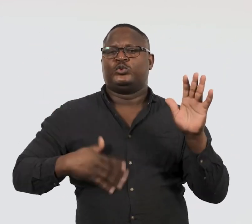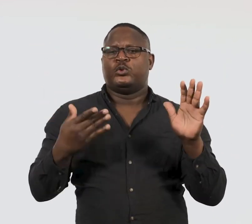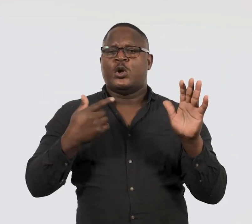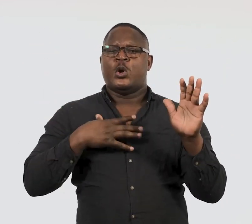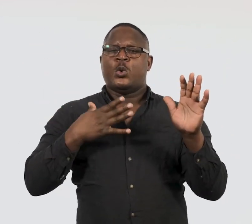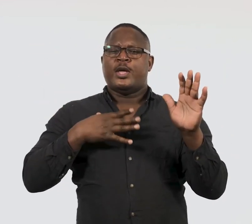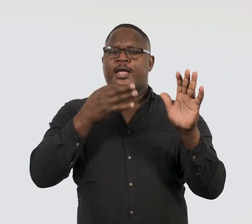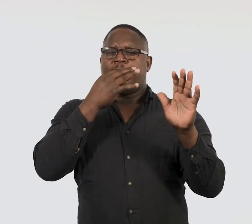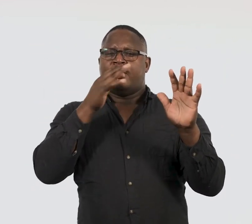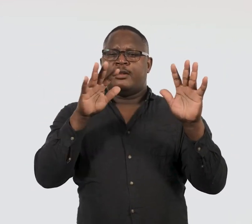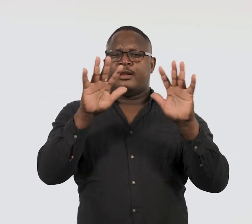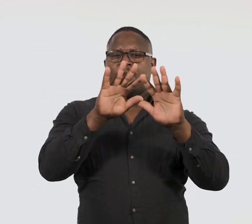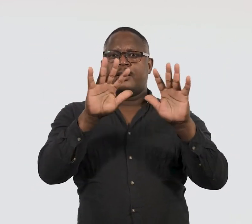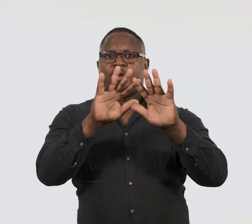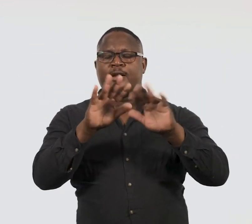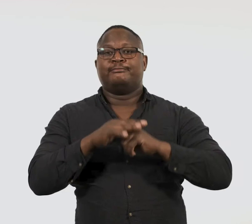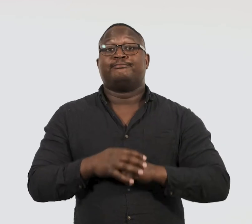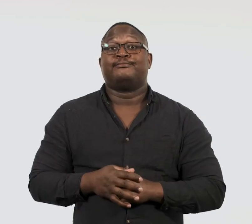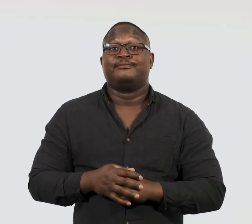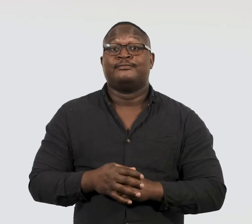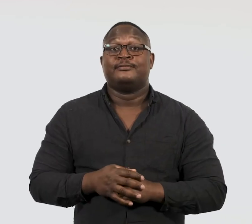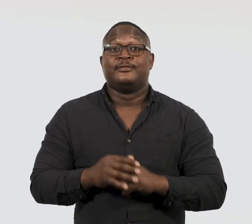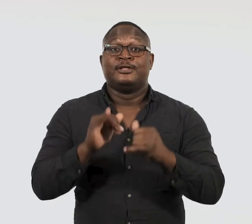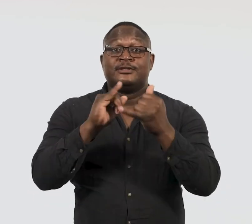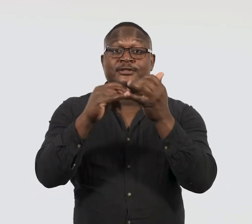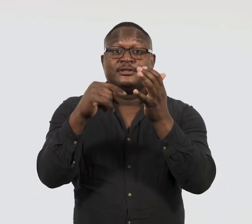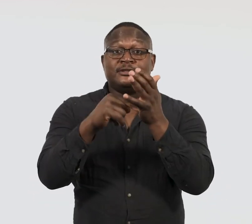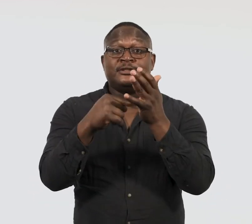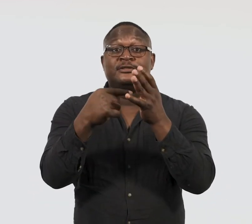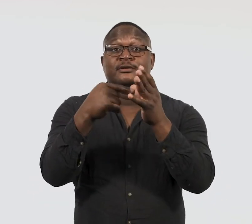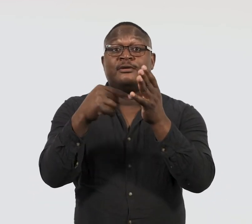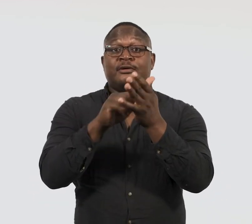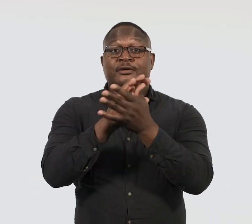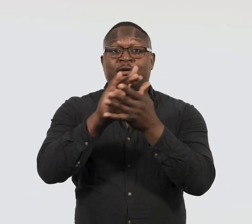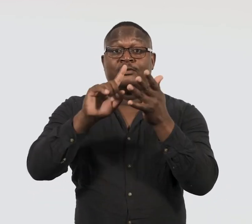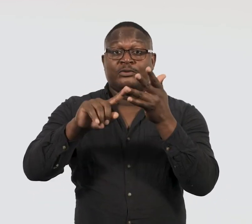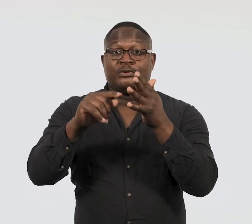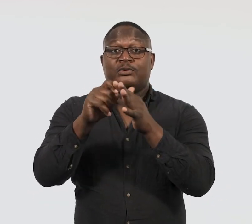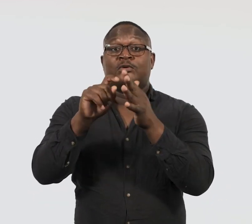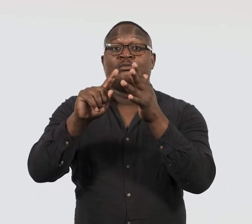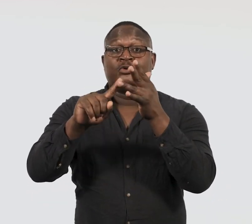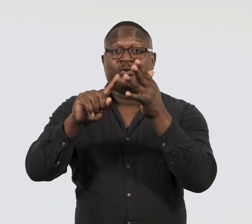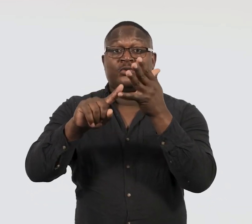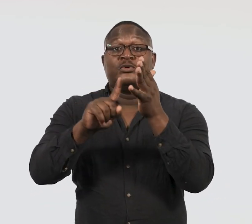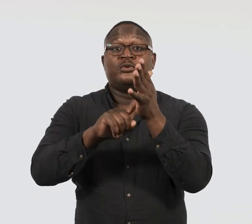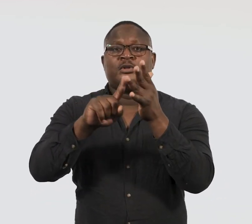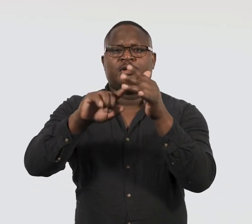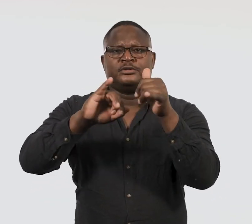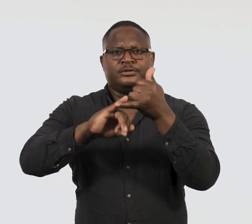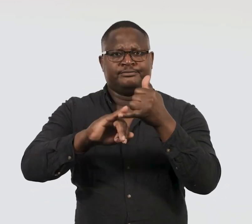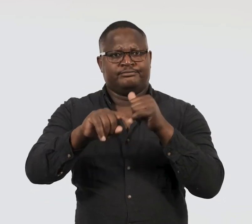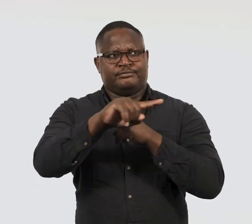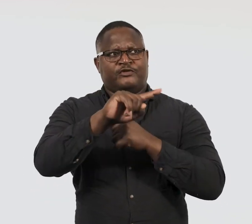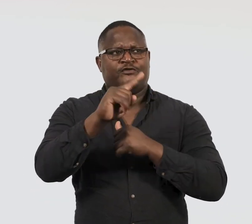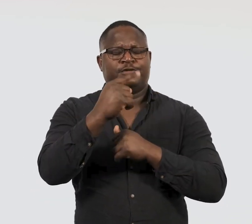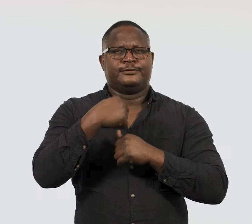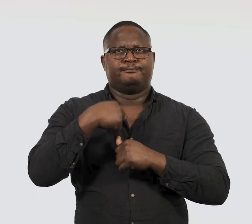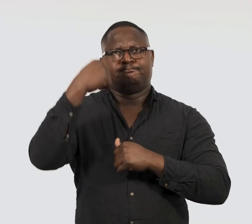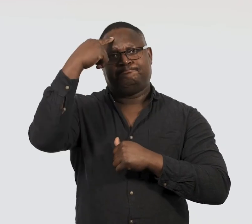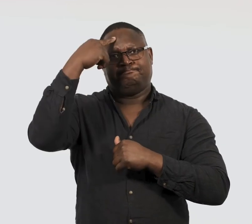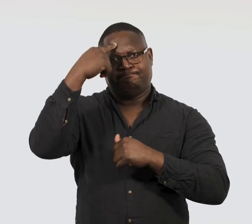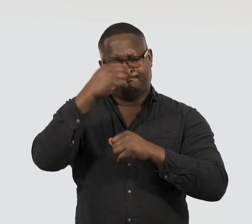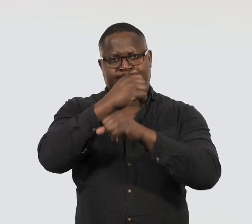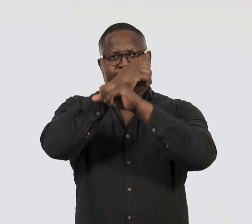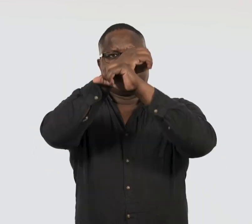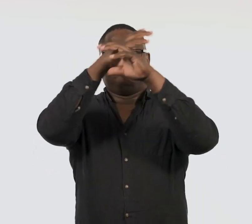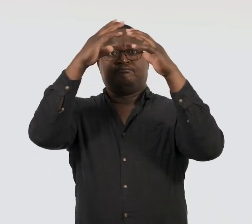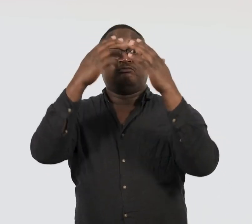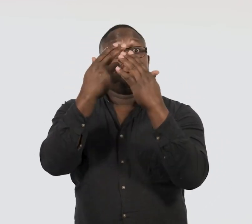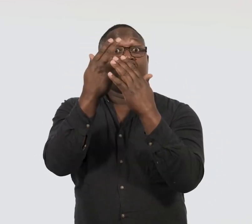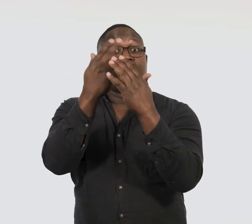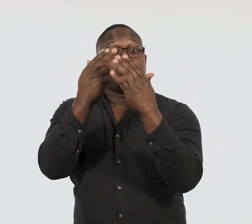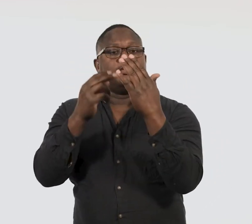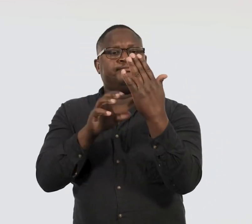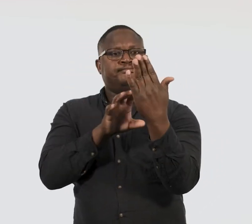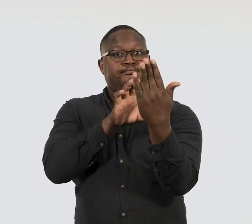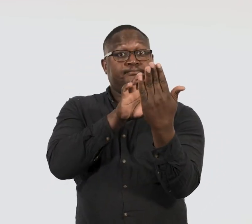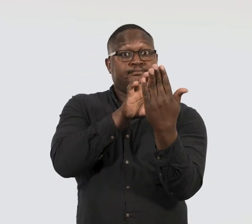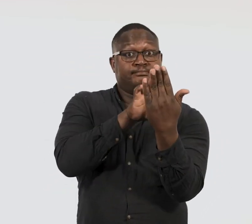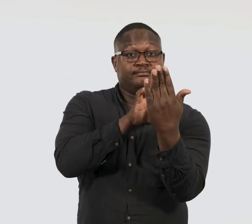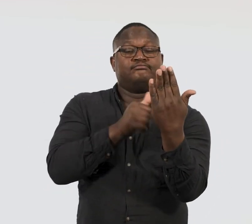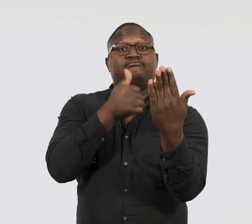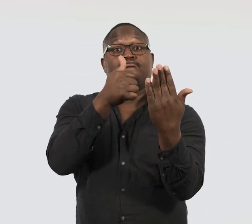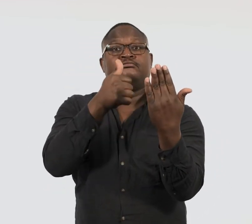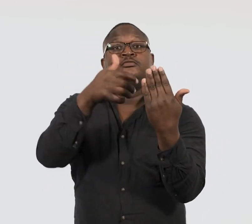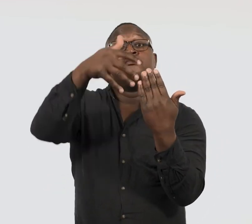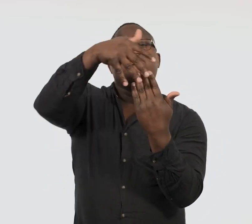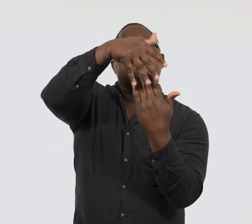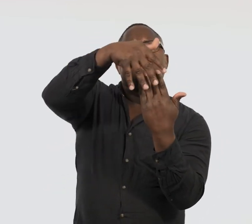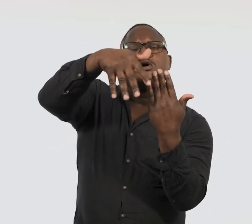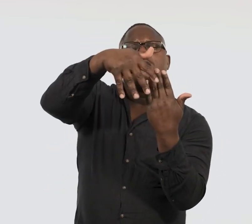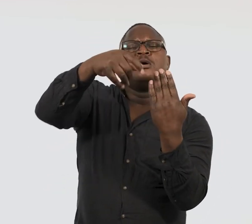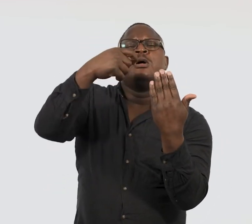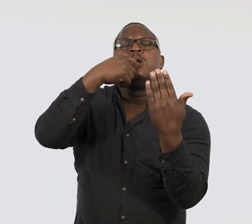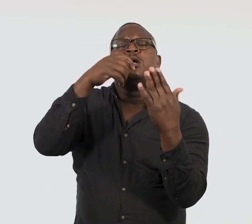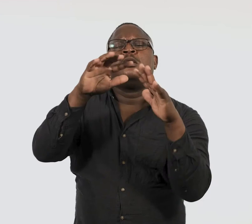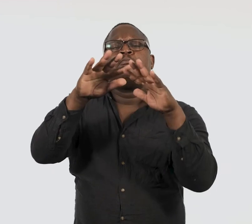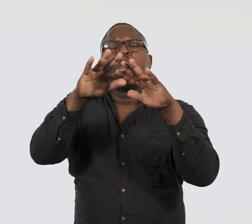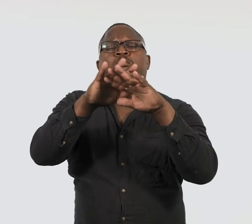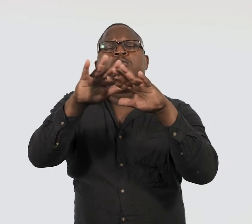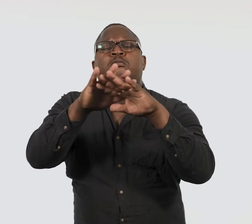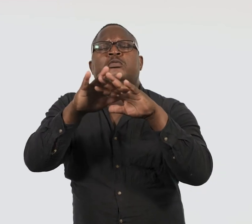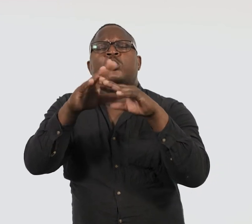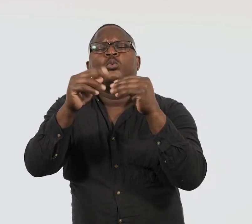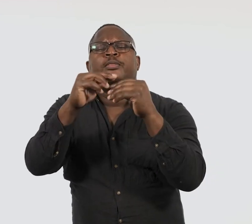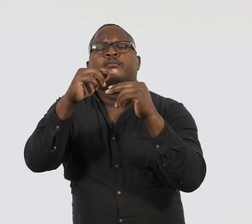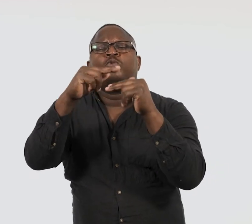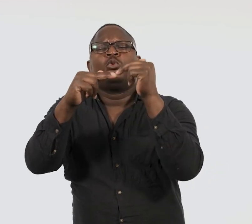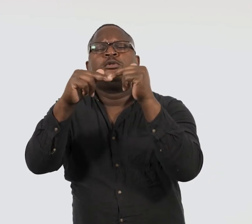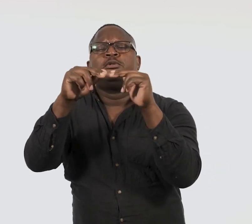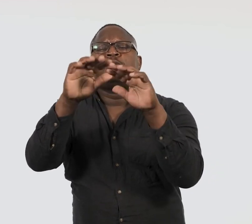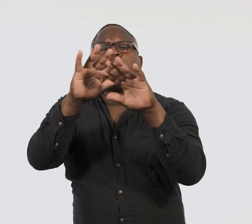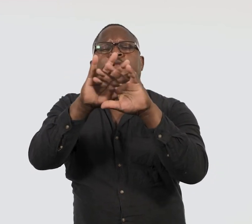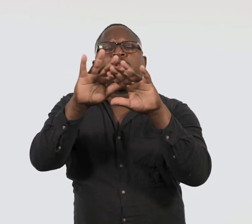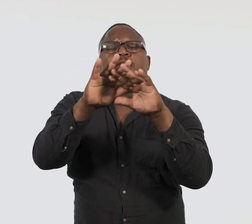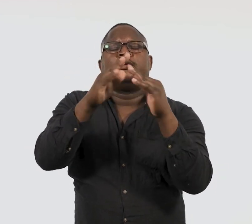Stathopoulos initially imagined a blurry, wintery image of the building in the background.